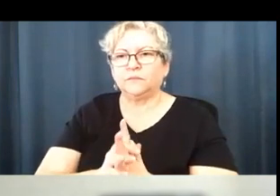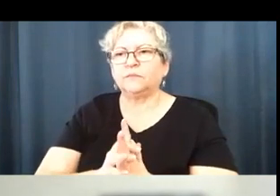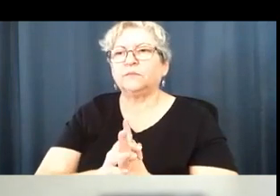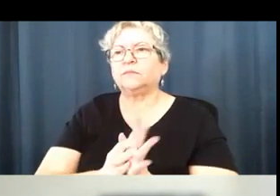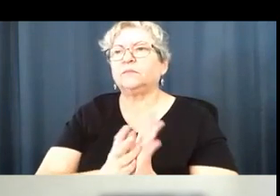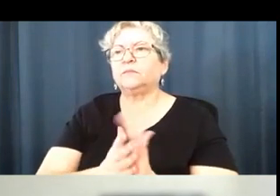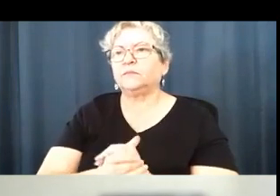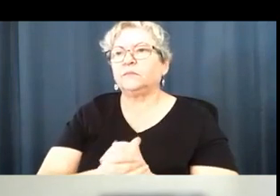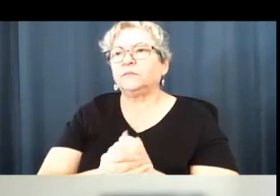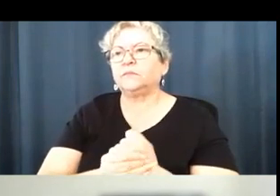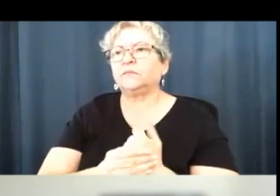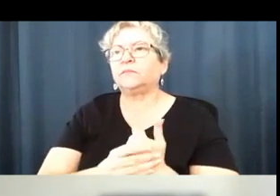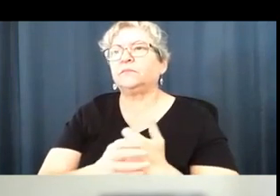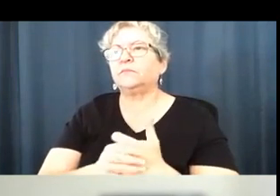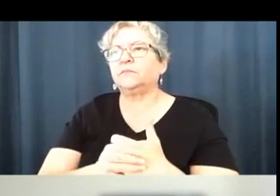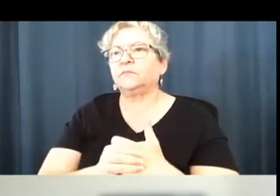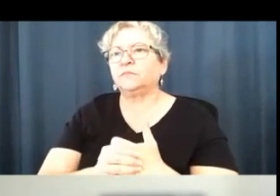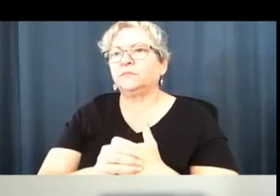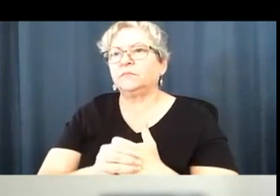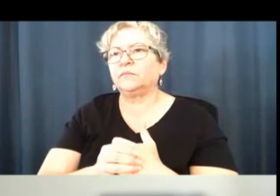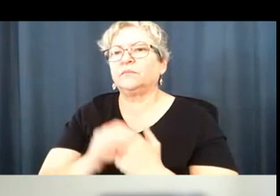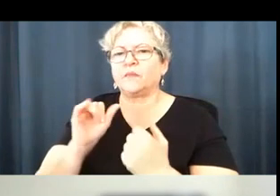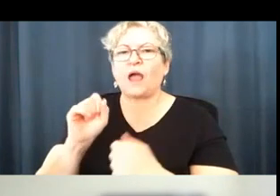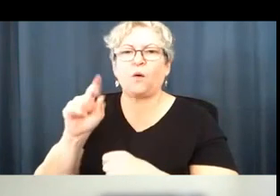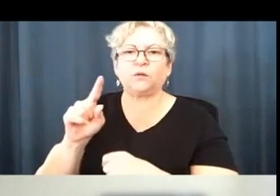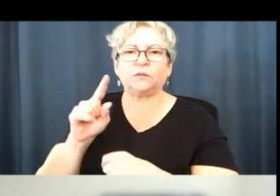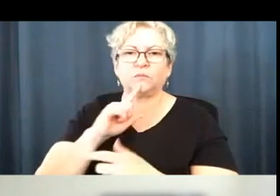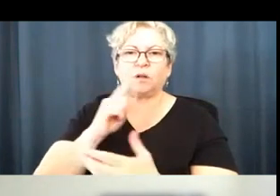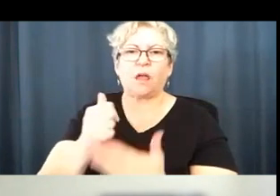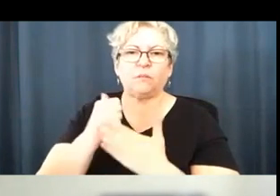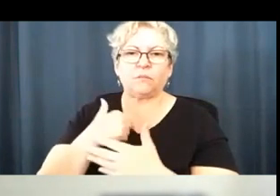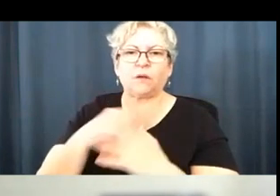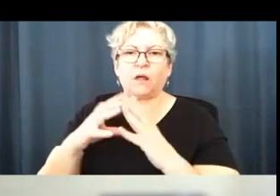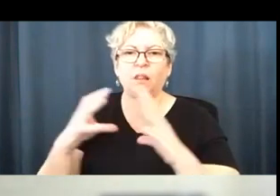[Johann] Thank you, that question itself was a good question, I feel on that. Yeah.